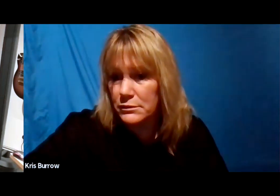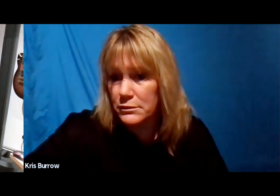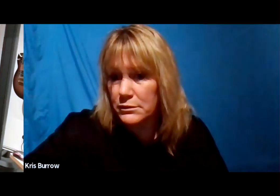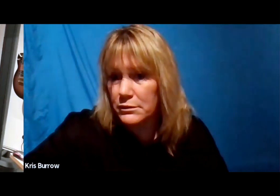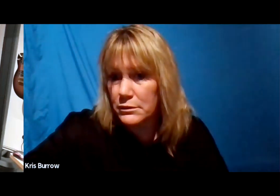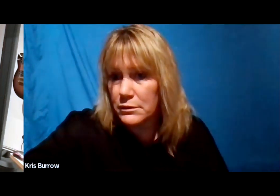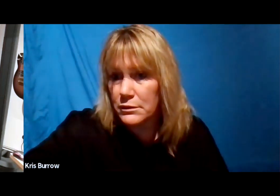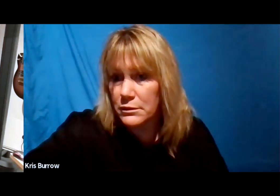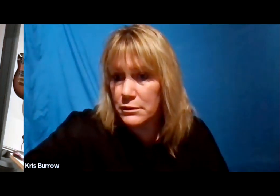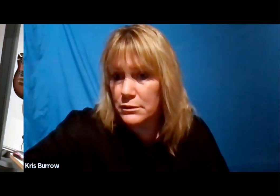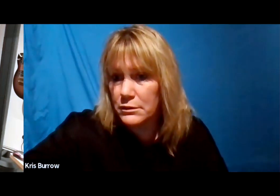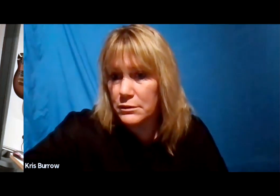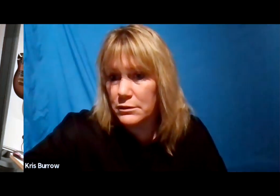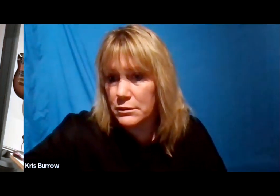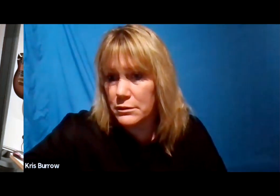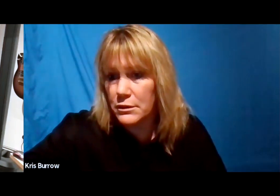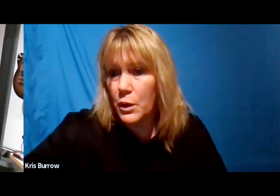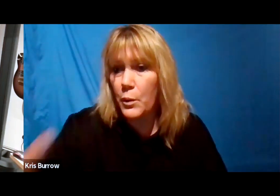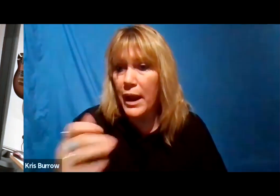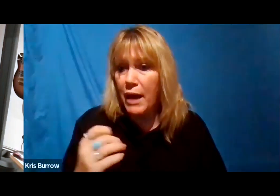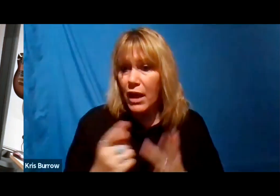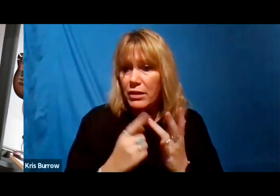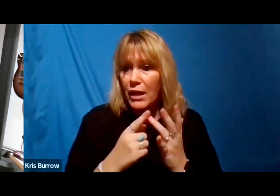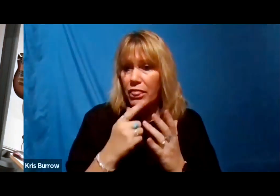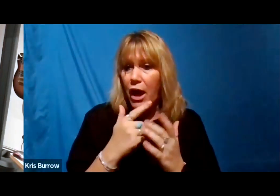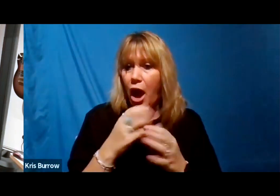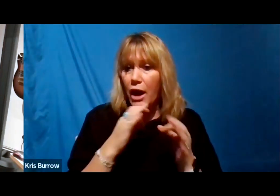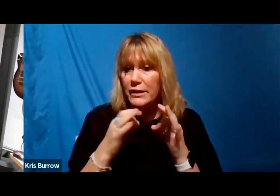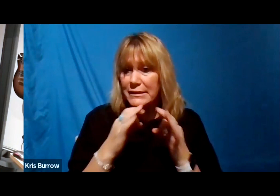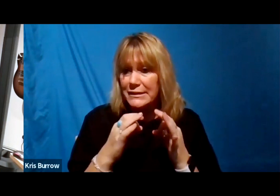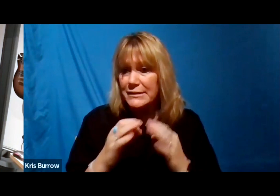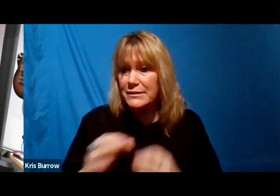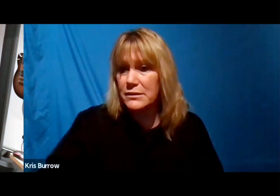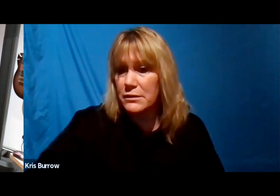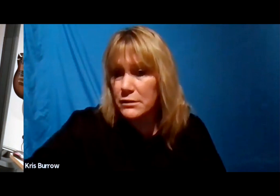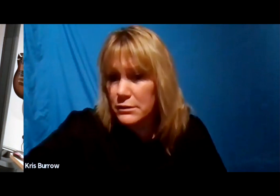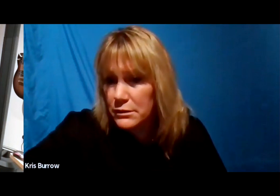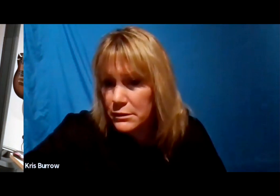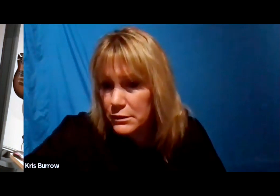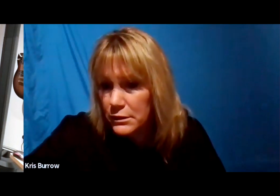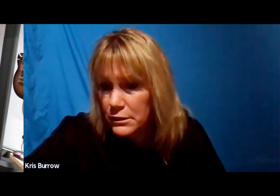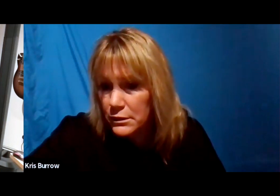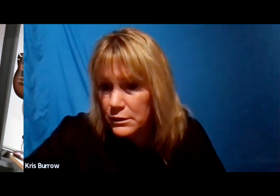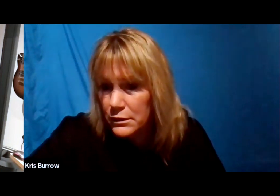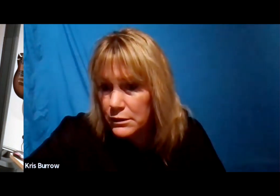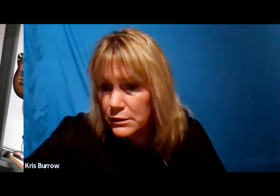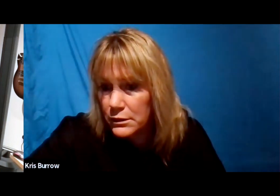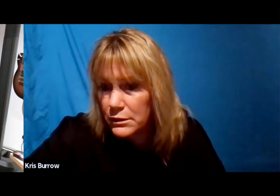Reward. This one, this is all about